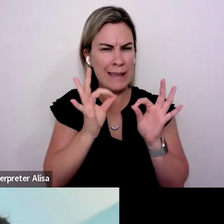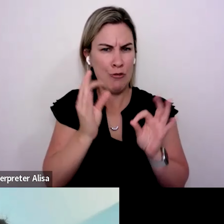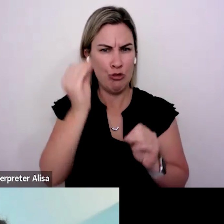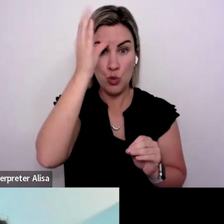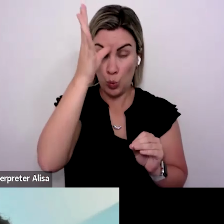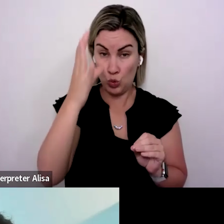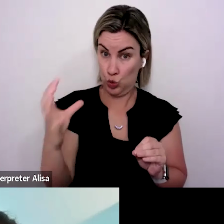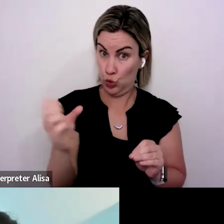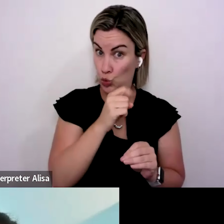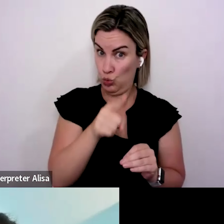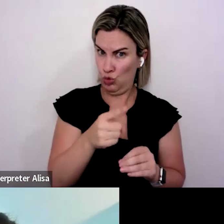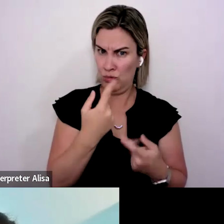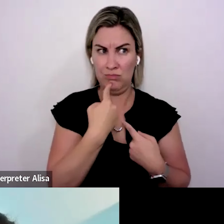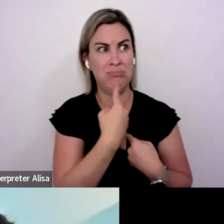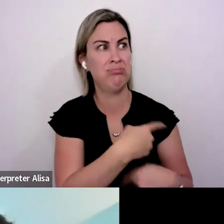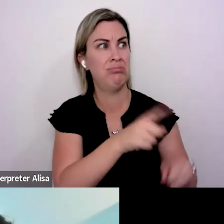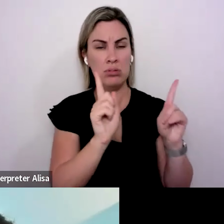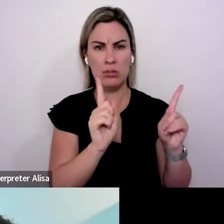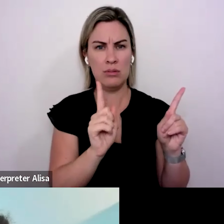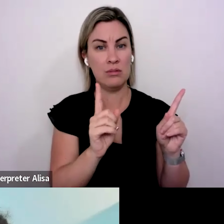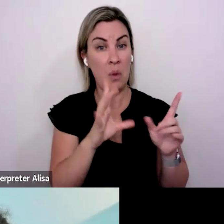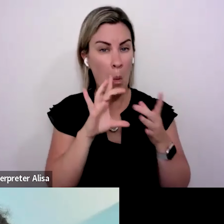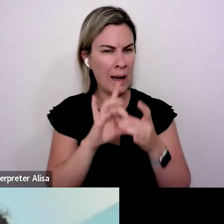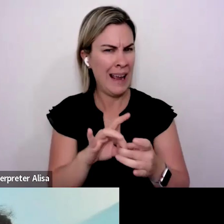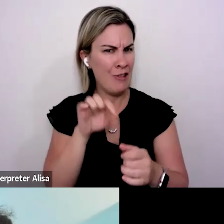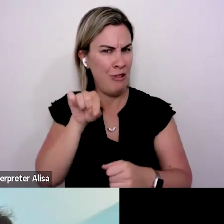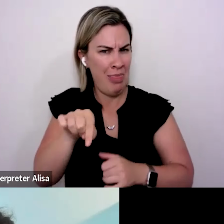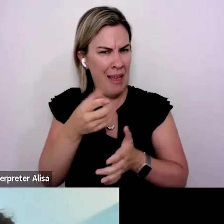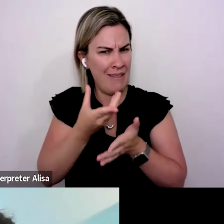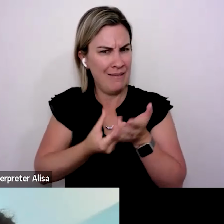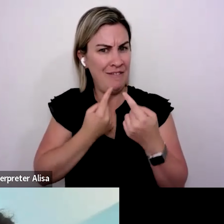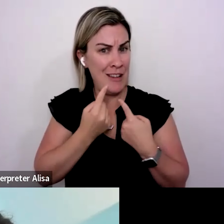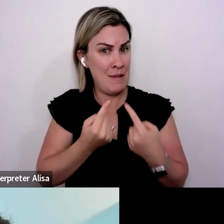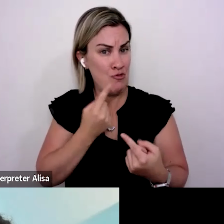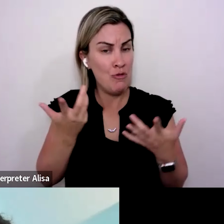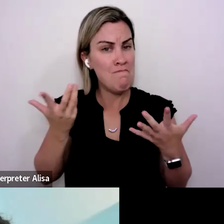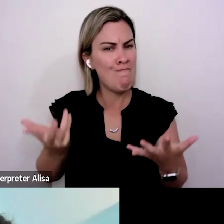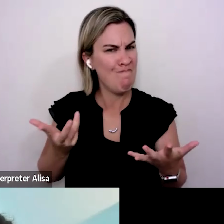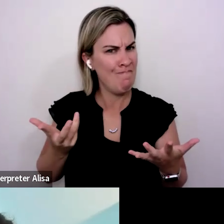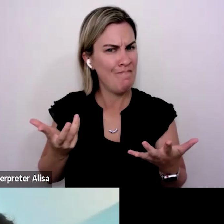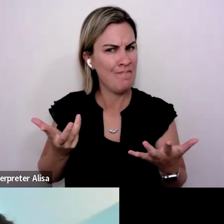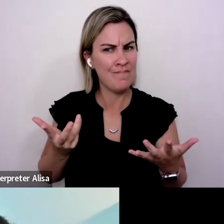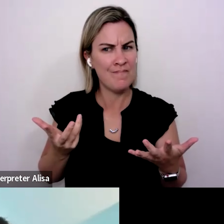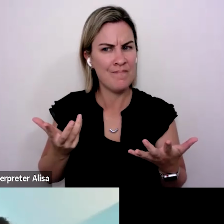that's really sort of probably not best to keep it out of the public